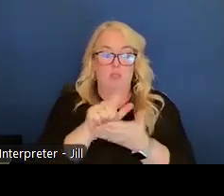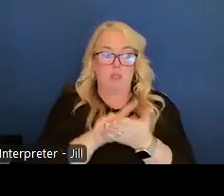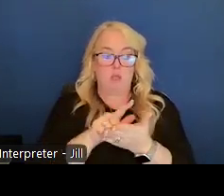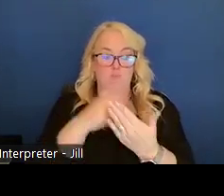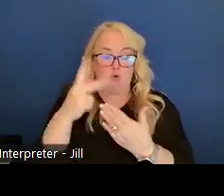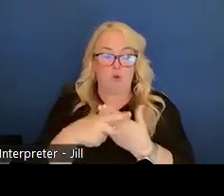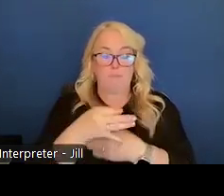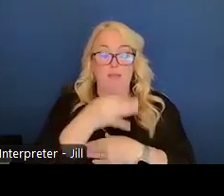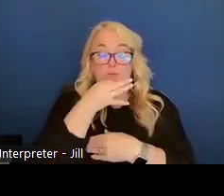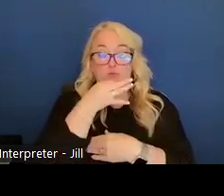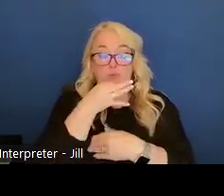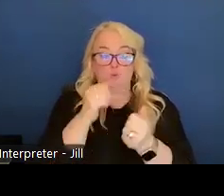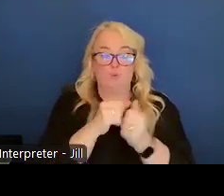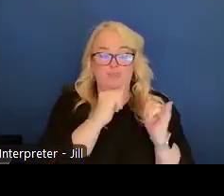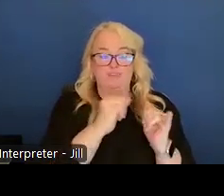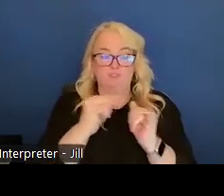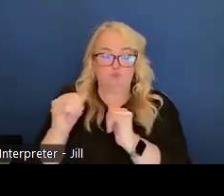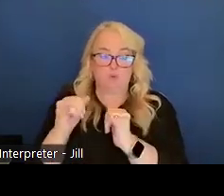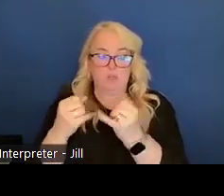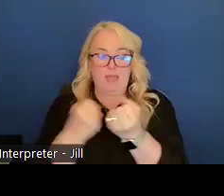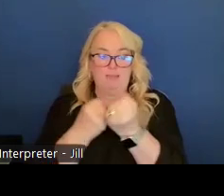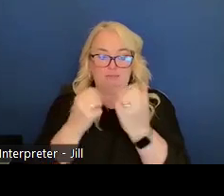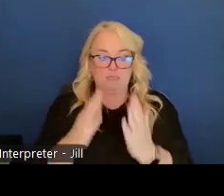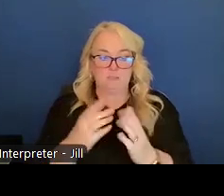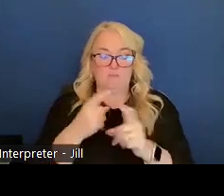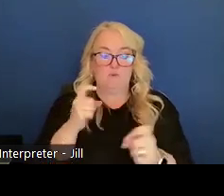individual advocates from the state of Ohio, and we will be